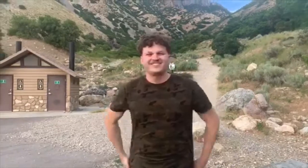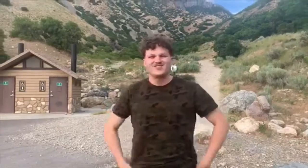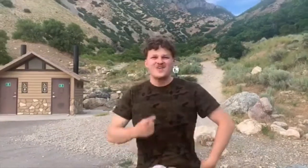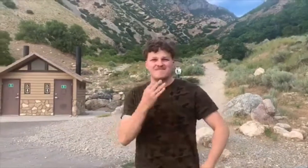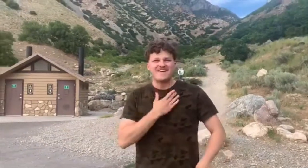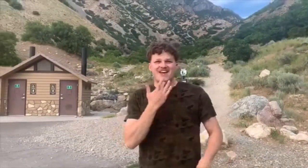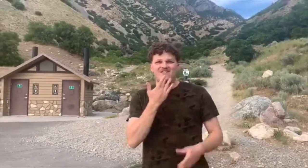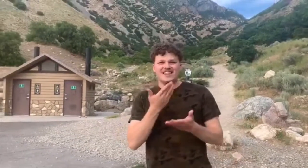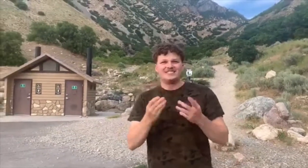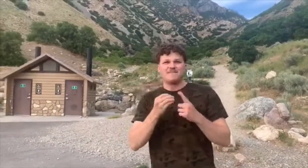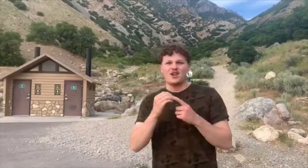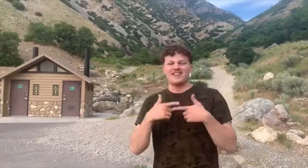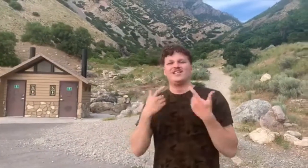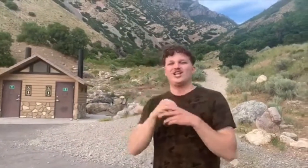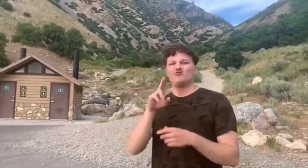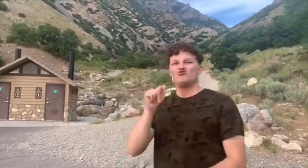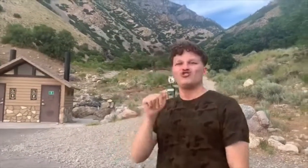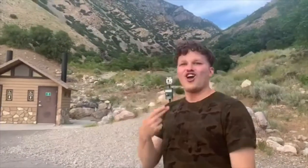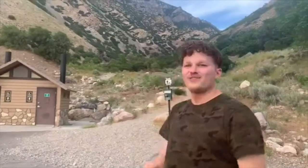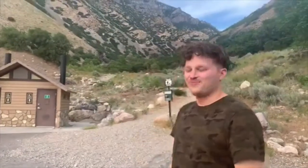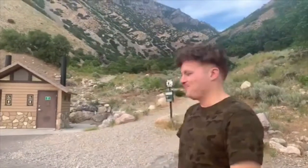This is one of my favorite things about living in Utah.